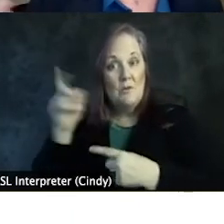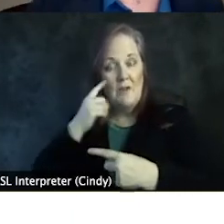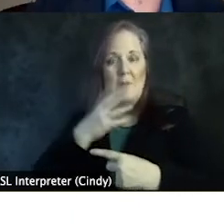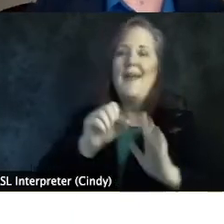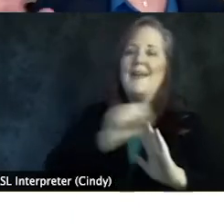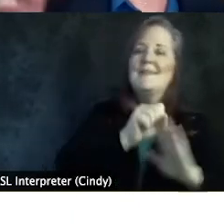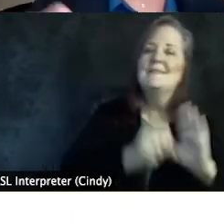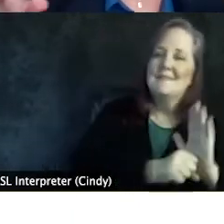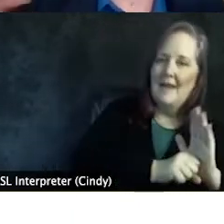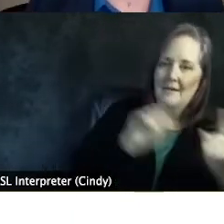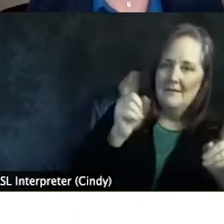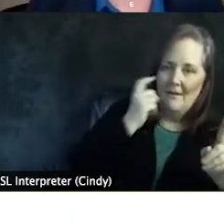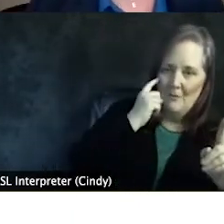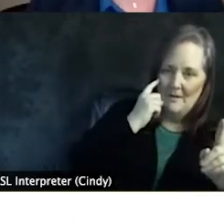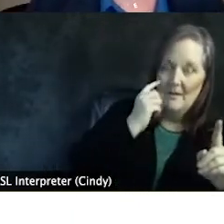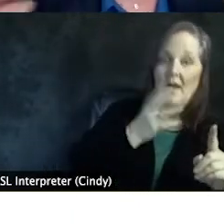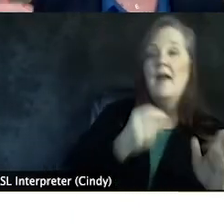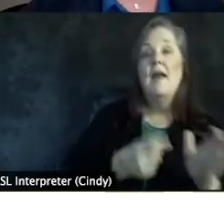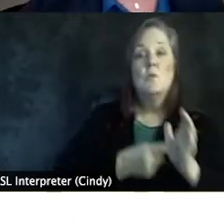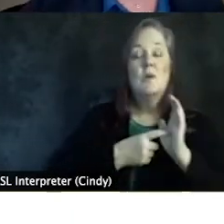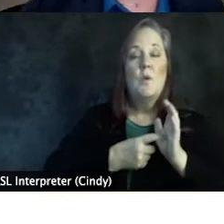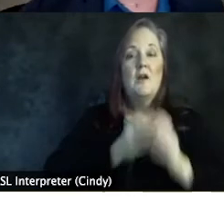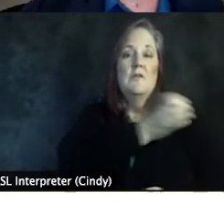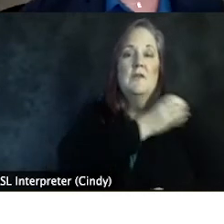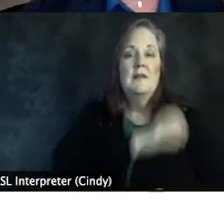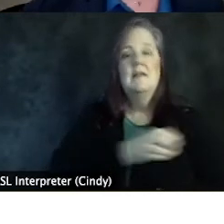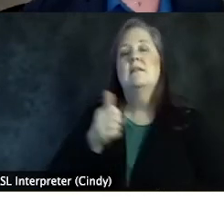to -- their unions would would want to unionize the clinics.